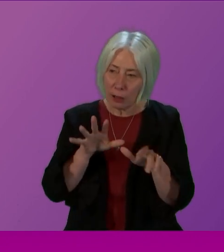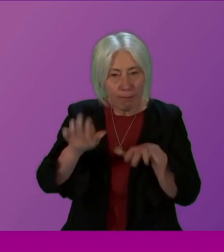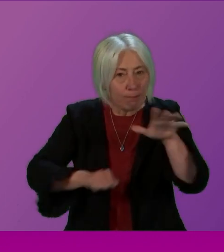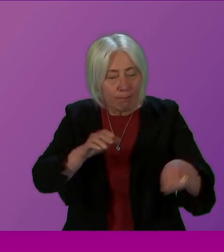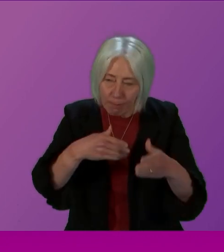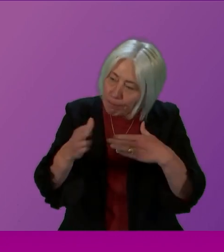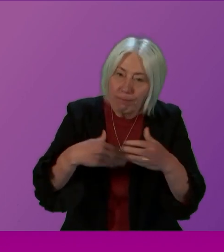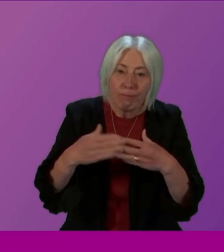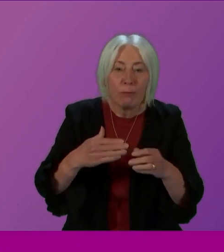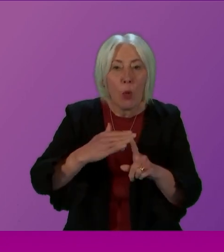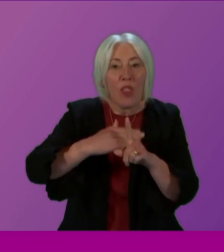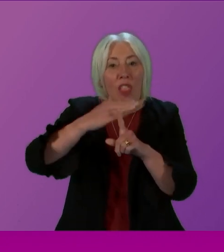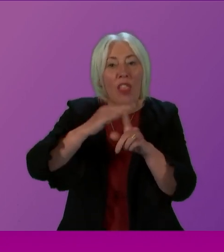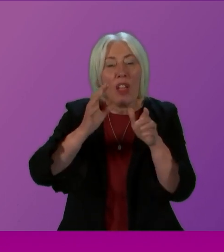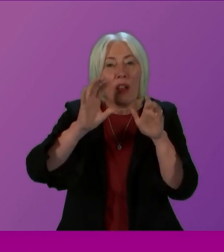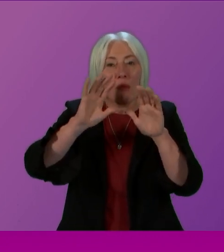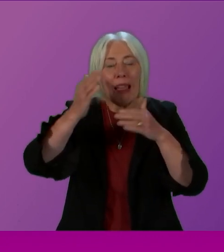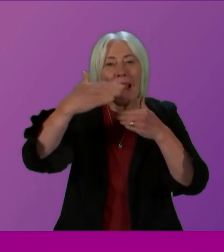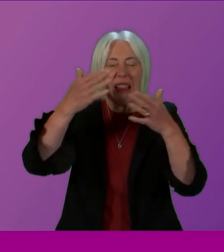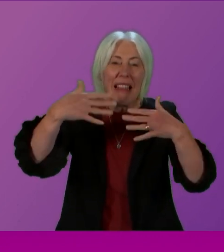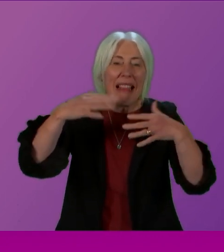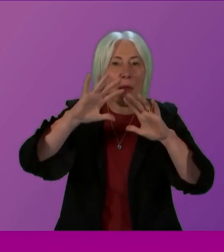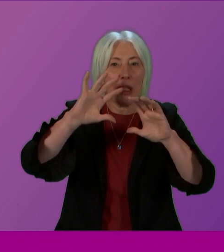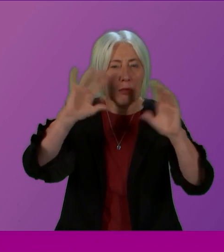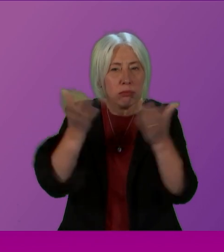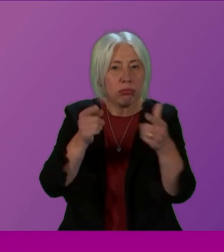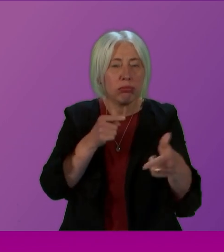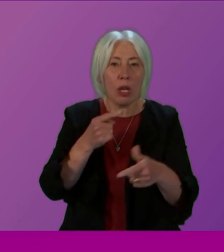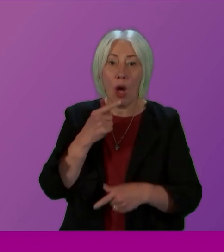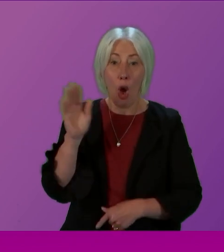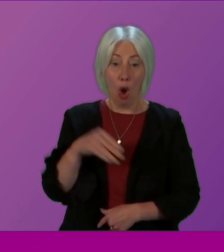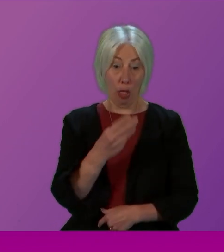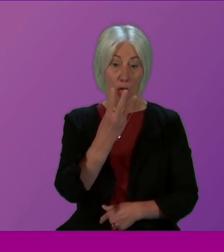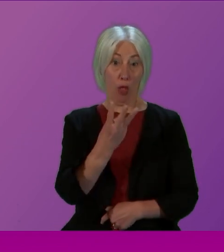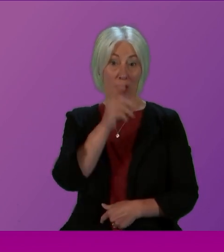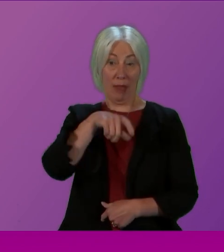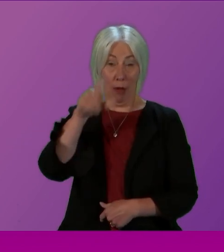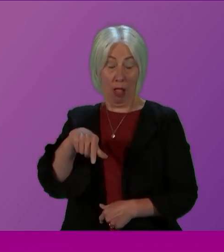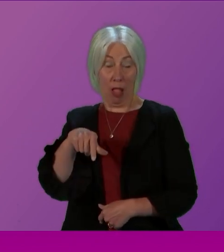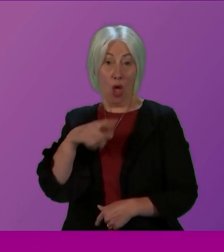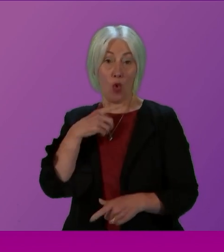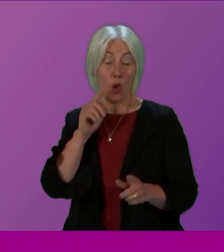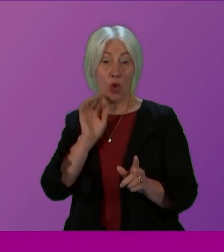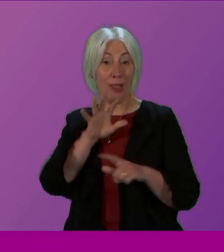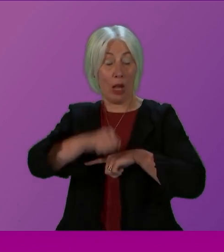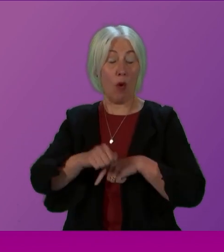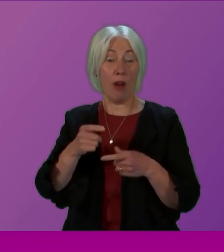First Minister believe that all, one or none of the candidates to succeed her will do a better job than she has done?